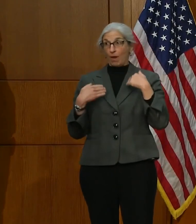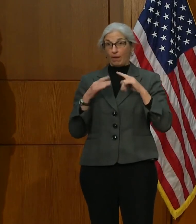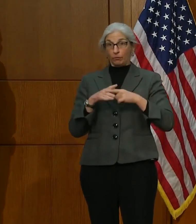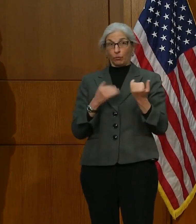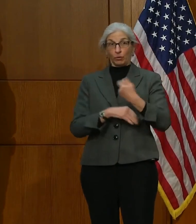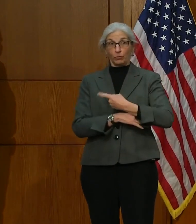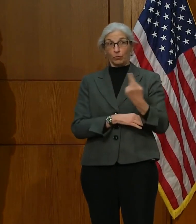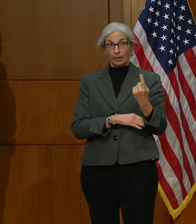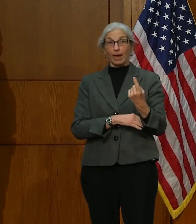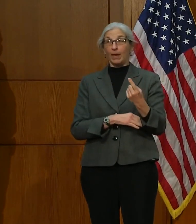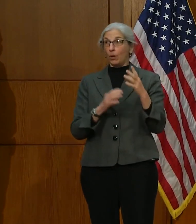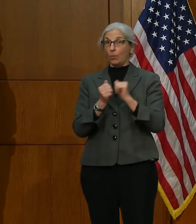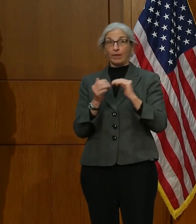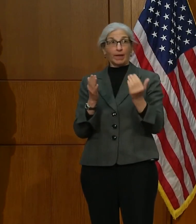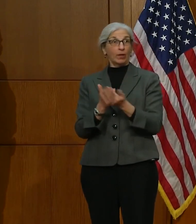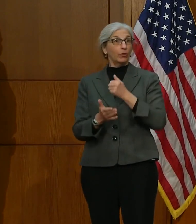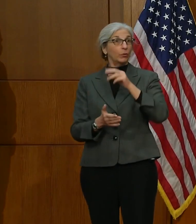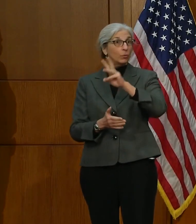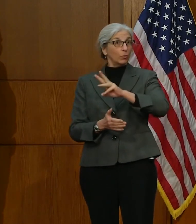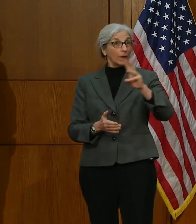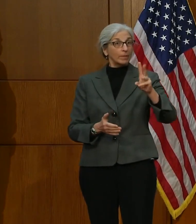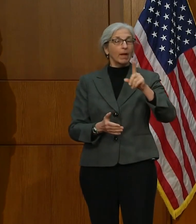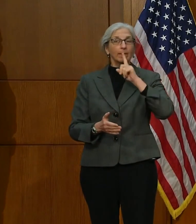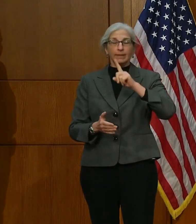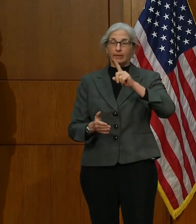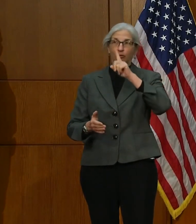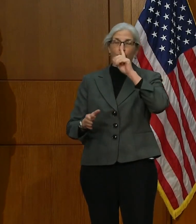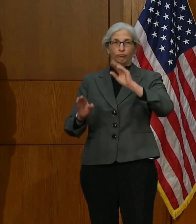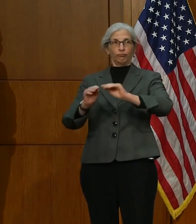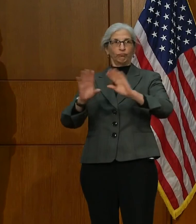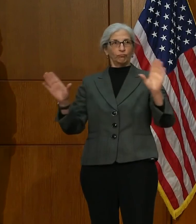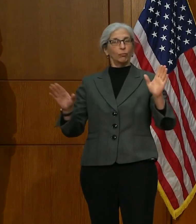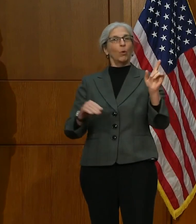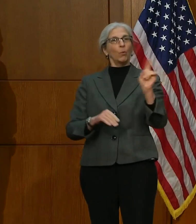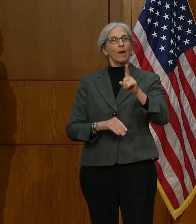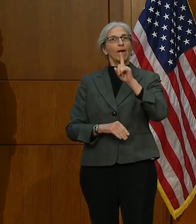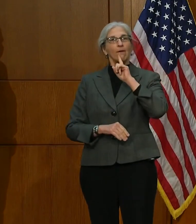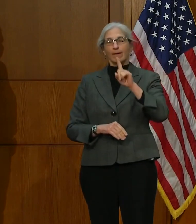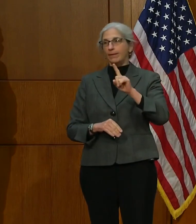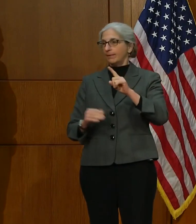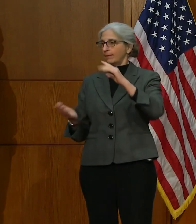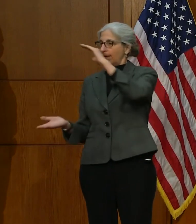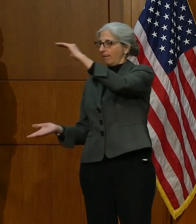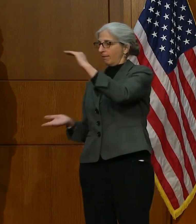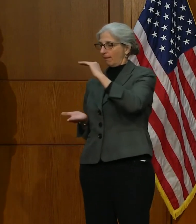PART OF WHAT ROLLED OUT TODAY IN THIS NEW DASHBOARD IS PROVIDING SIGNIFICANT CLARITY